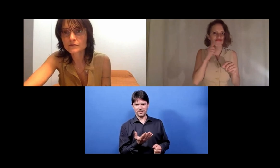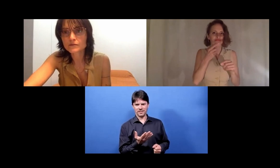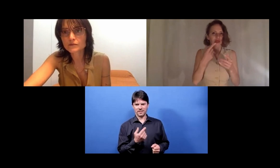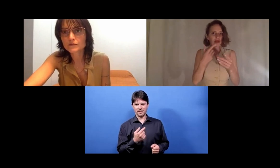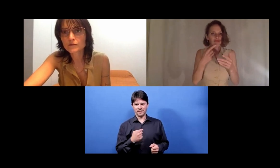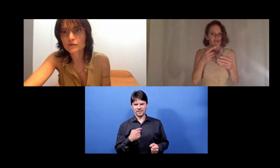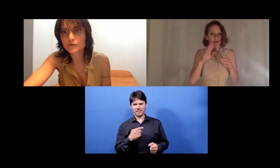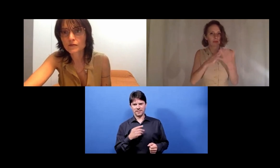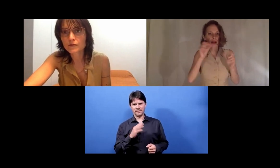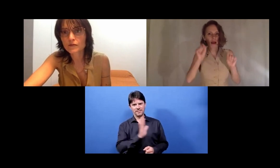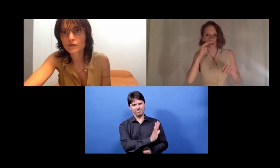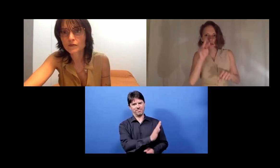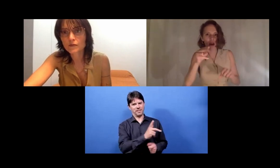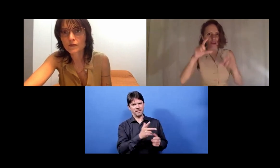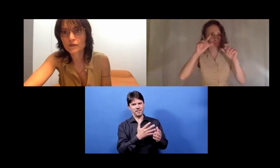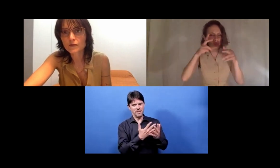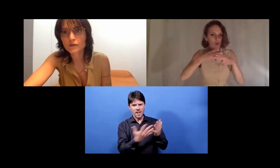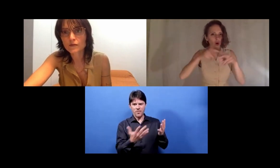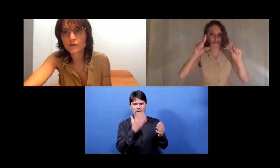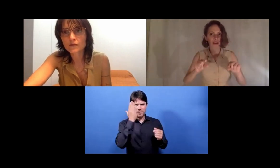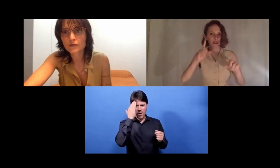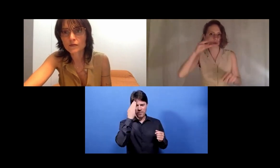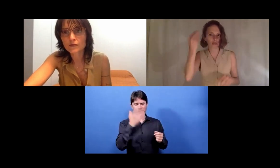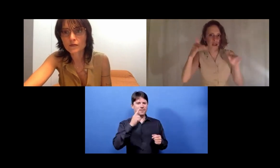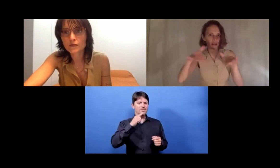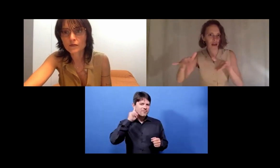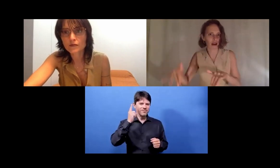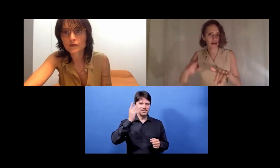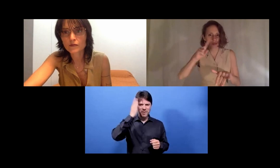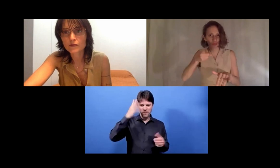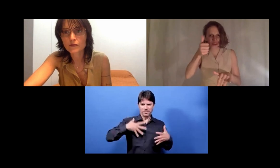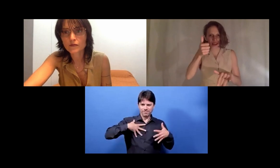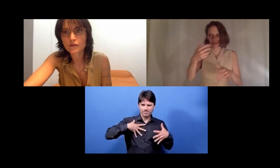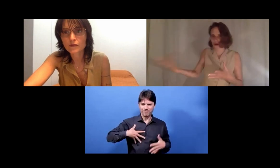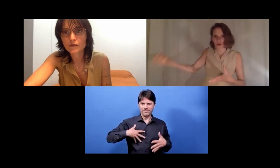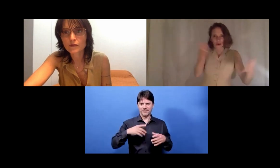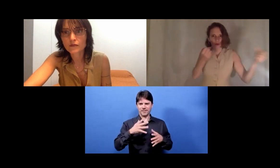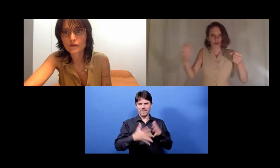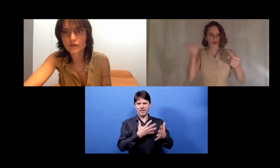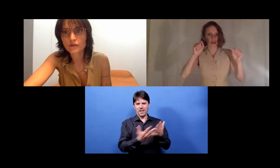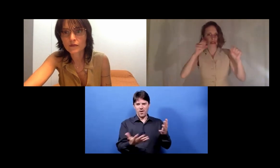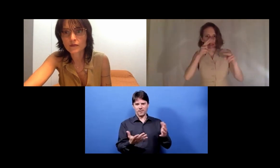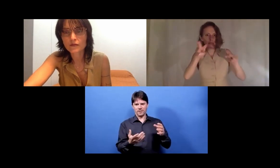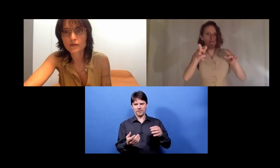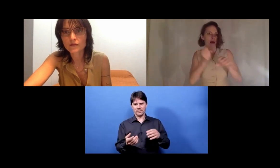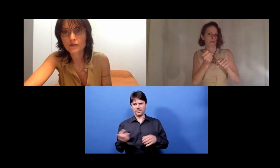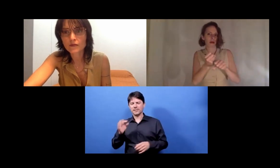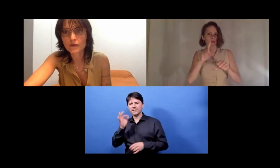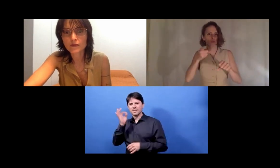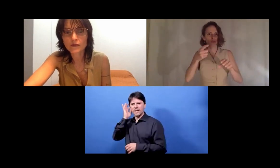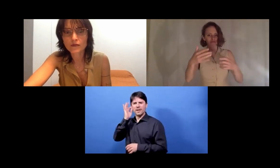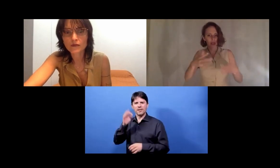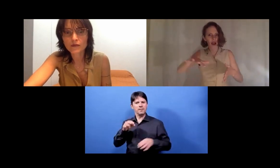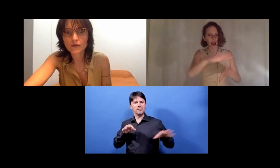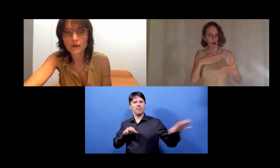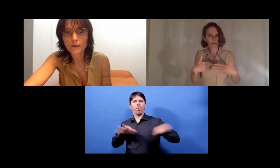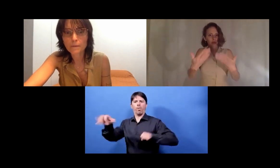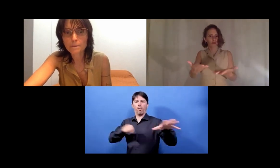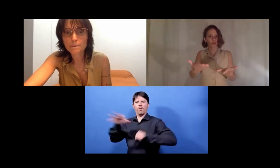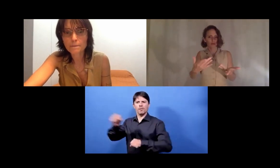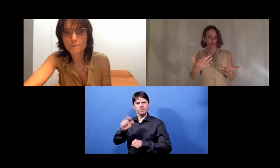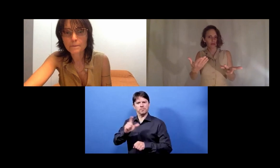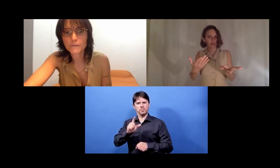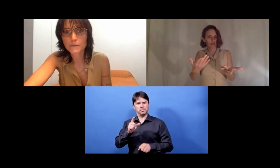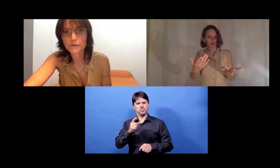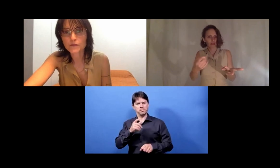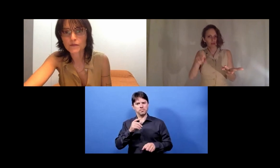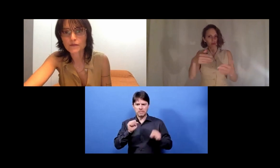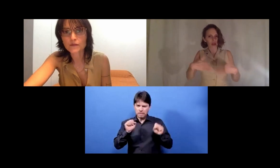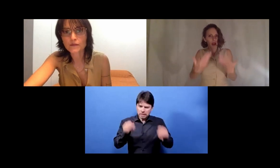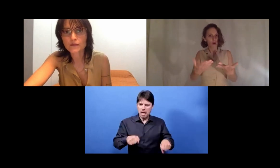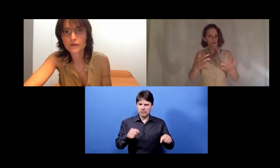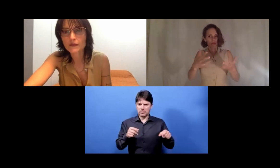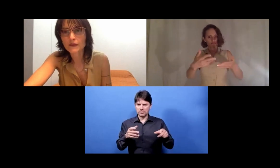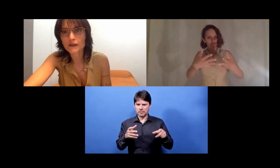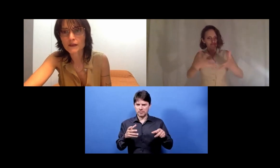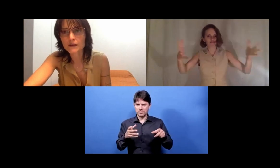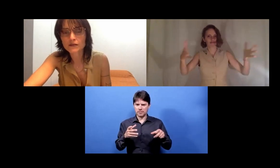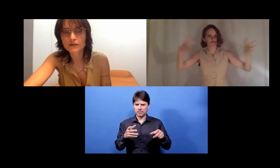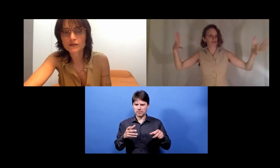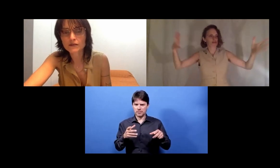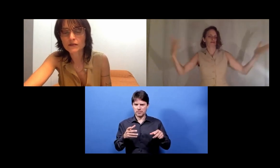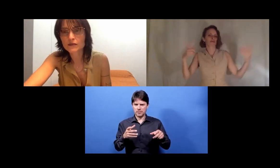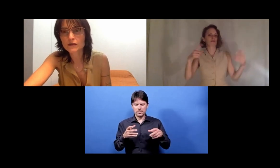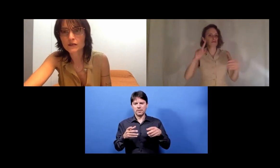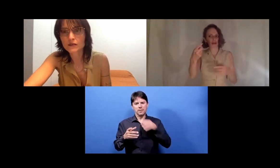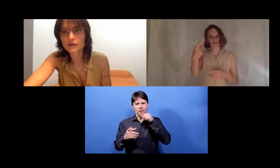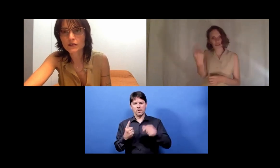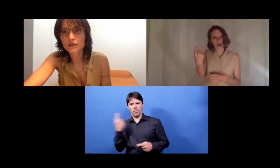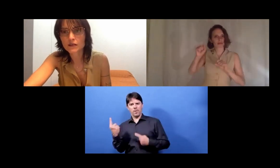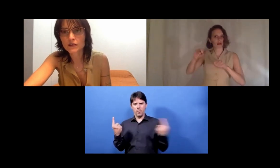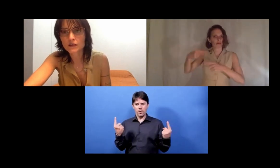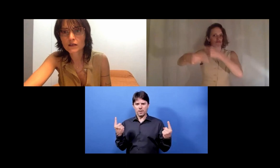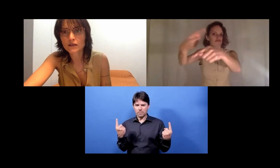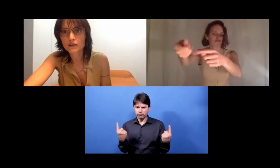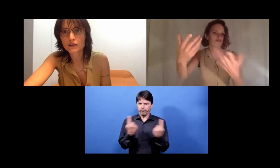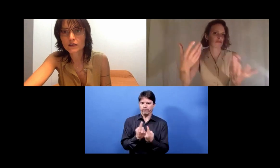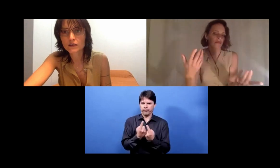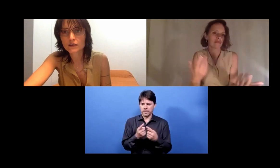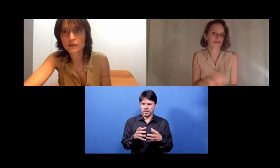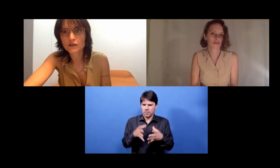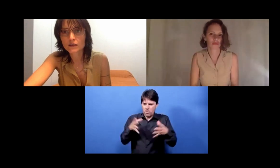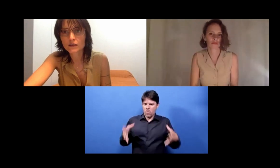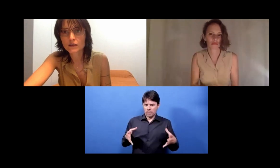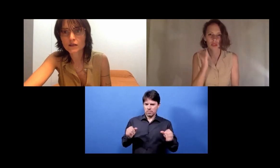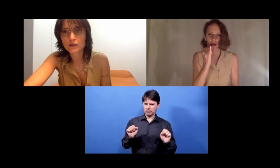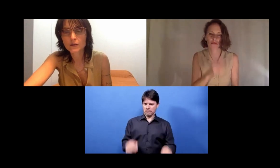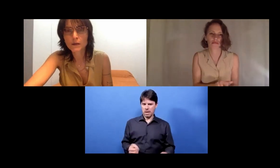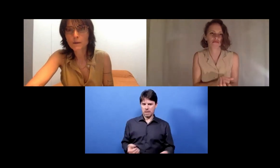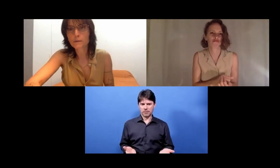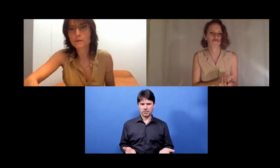and then taking it for their own good. This is a very sensitive issue. We want to let Deaf art and sign language grow.